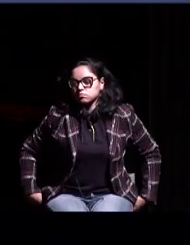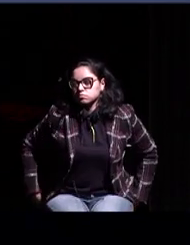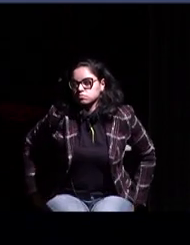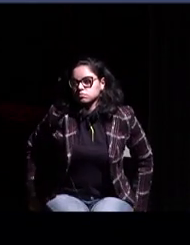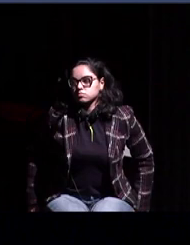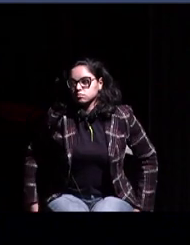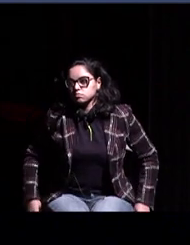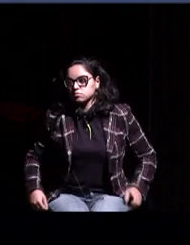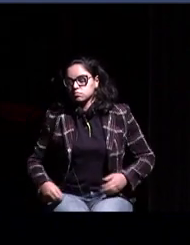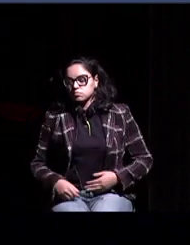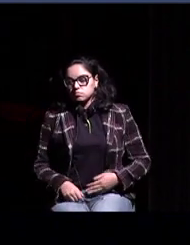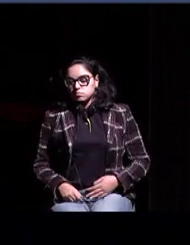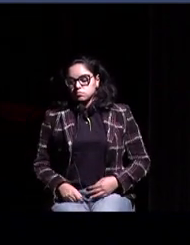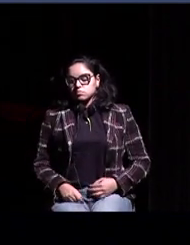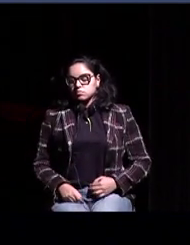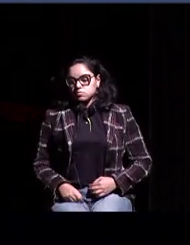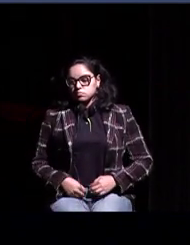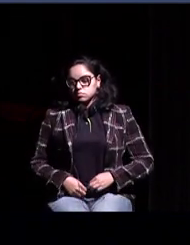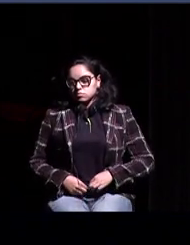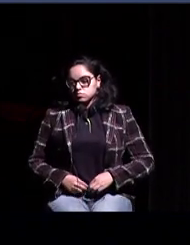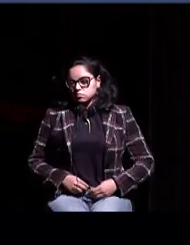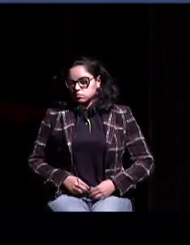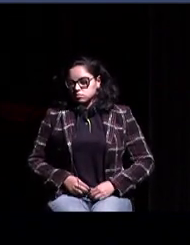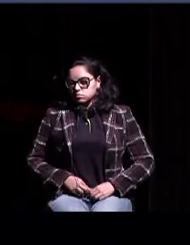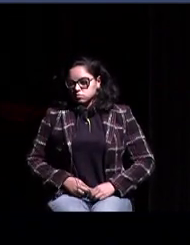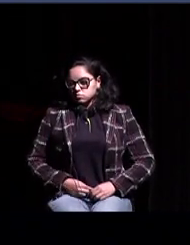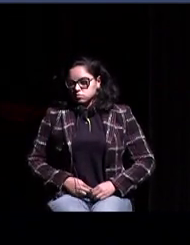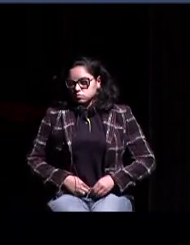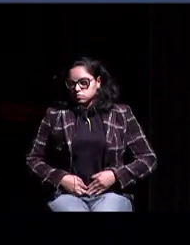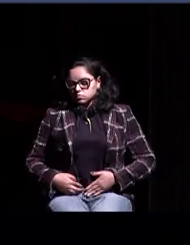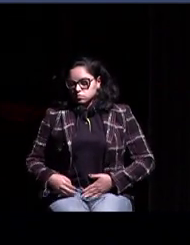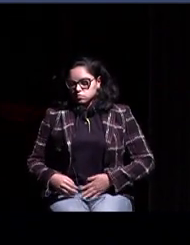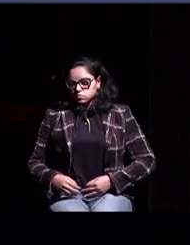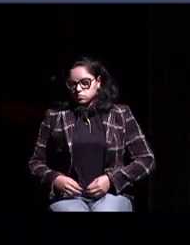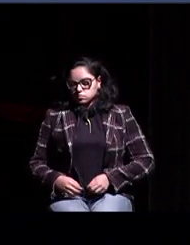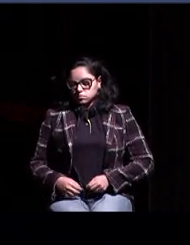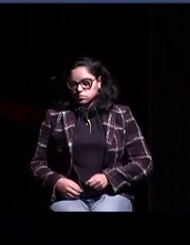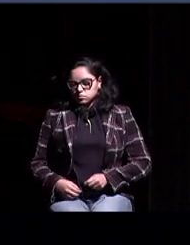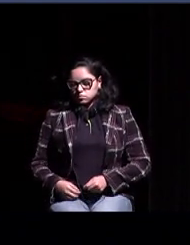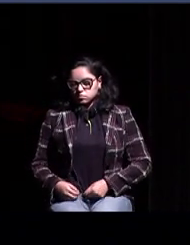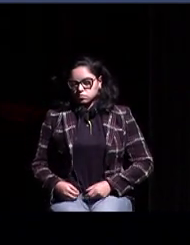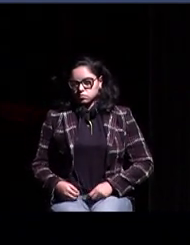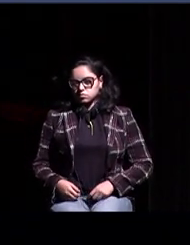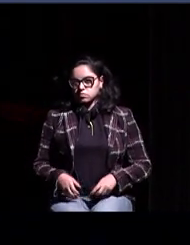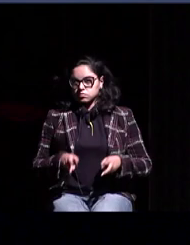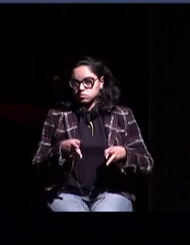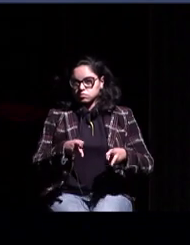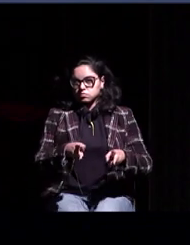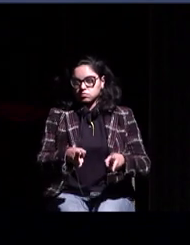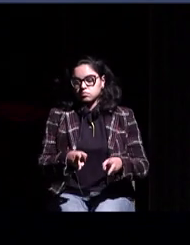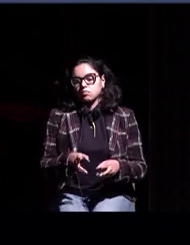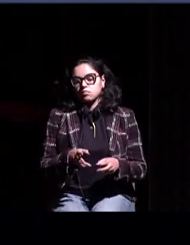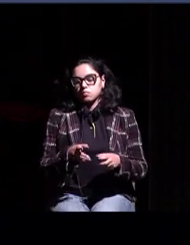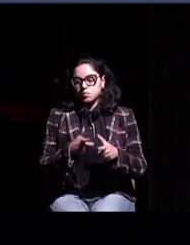And since these issues are structural sometimes they go unnoticed